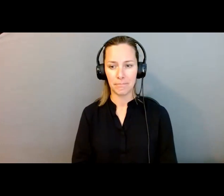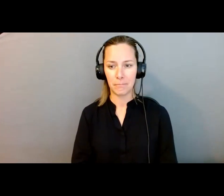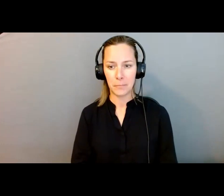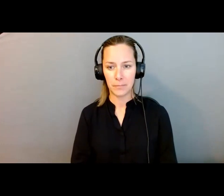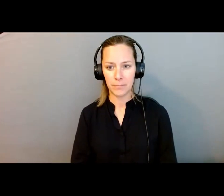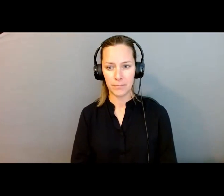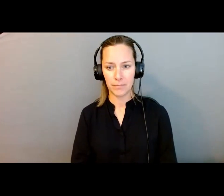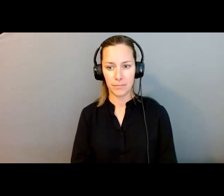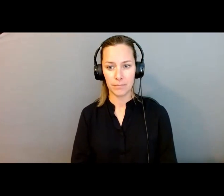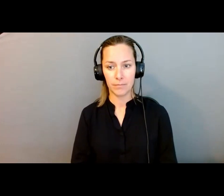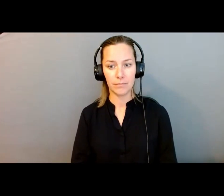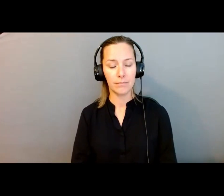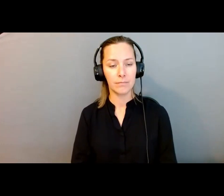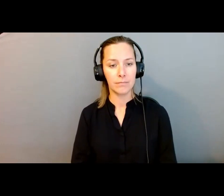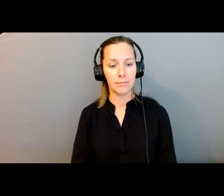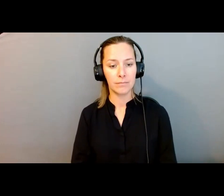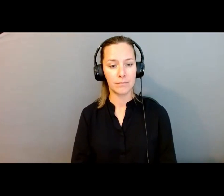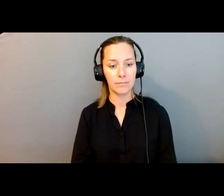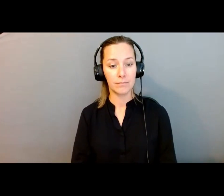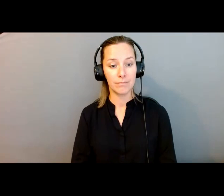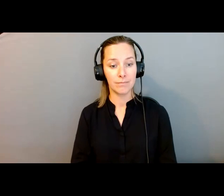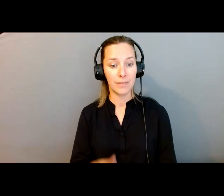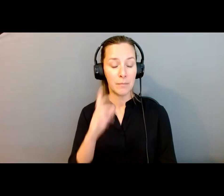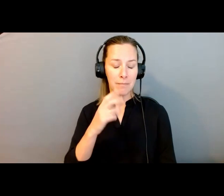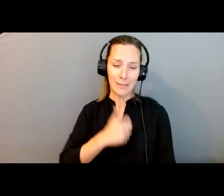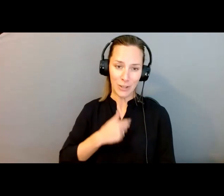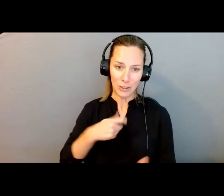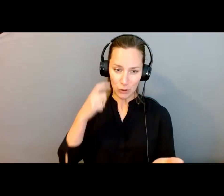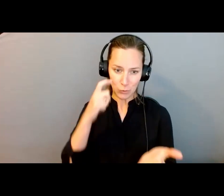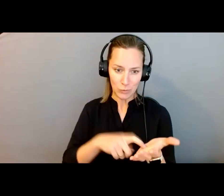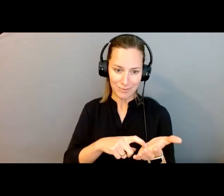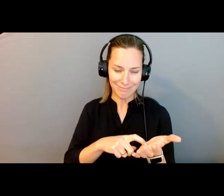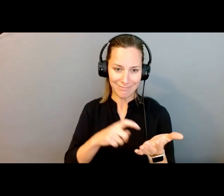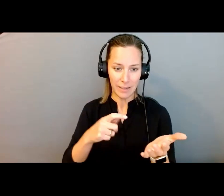I should note, and my apologies for forgetting, I use the pronouns she/her